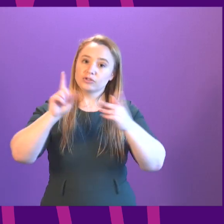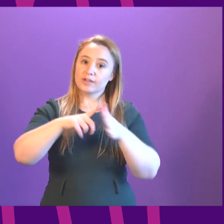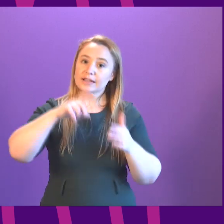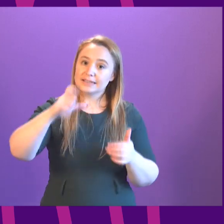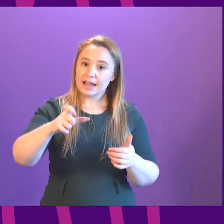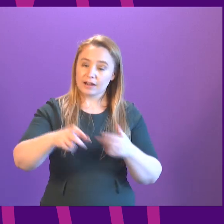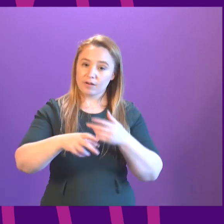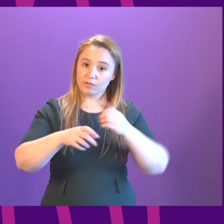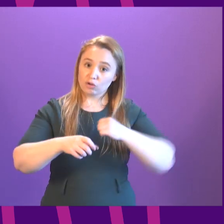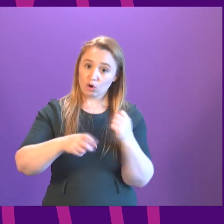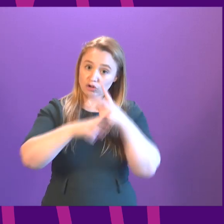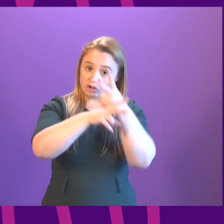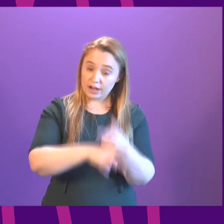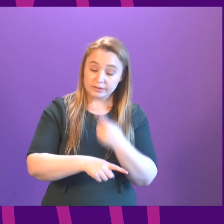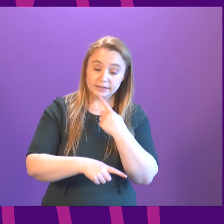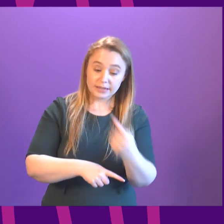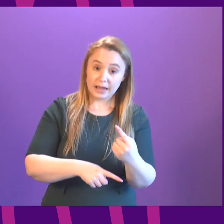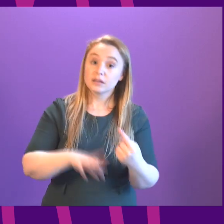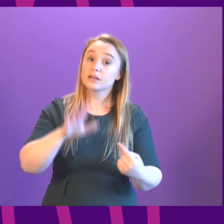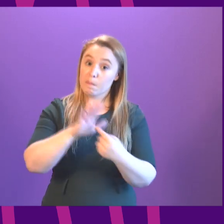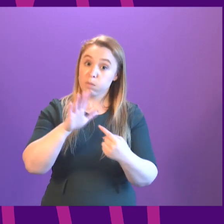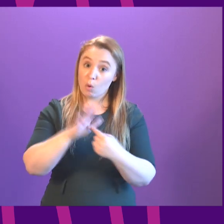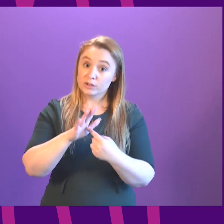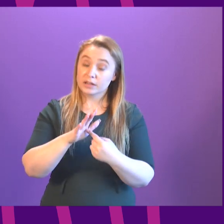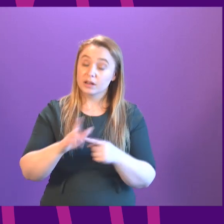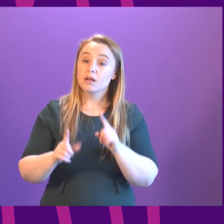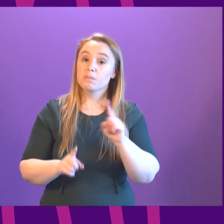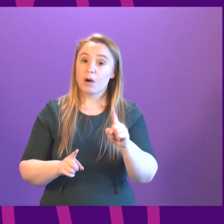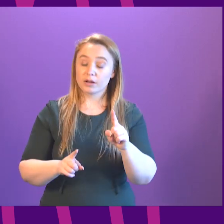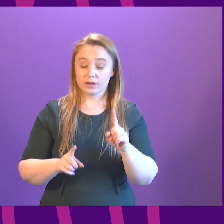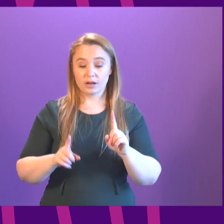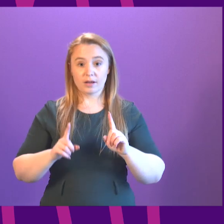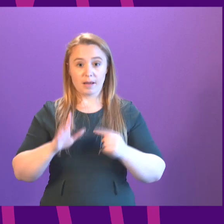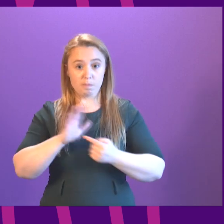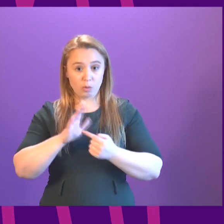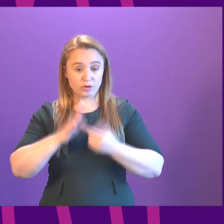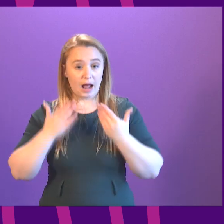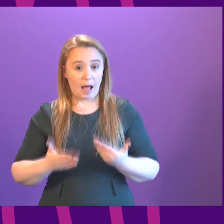really important matters, but nothing matters more right now than dealing with the daily